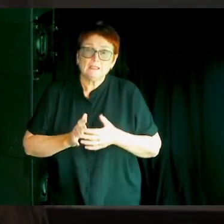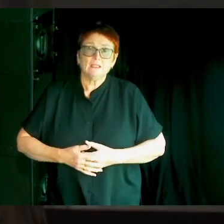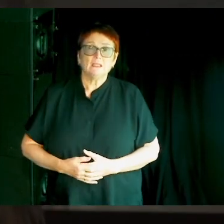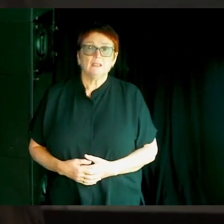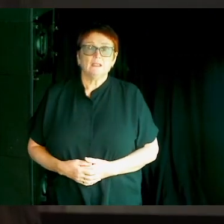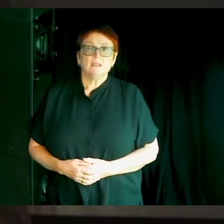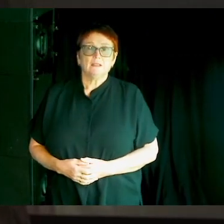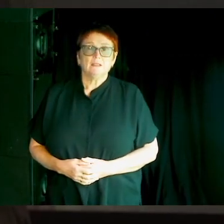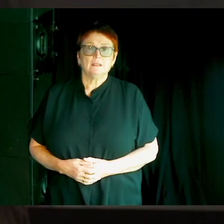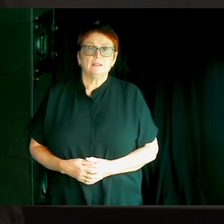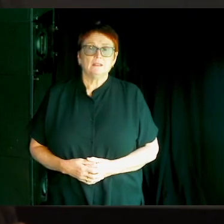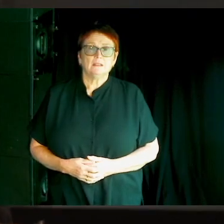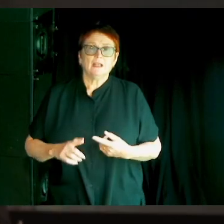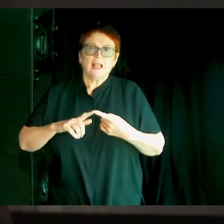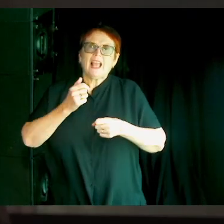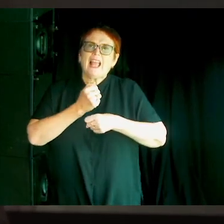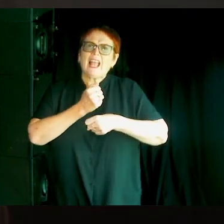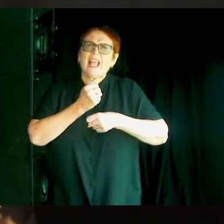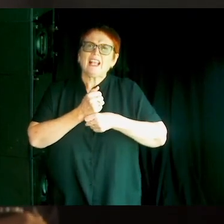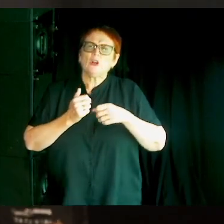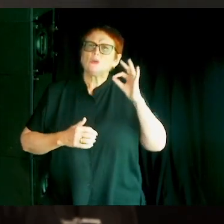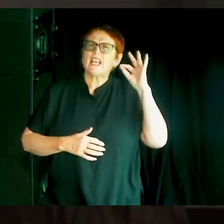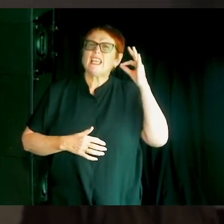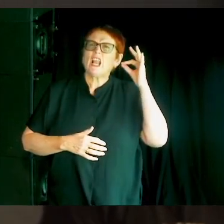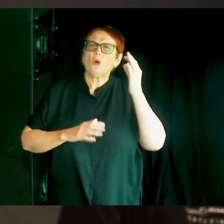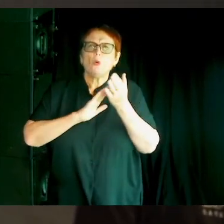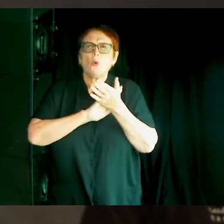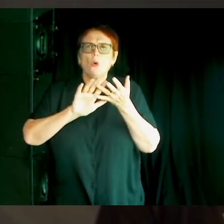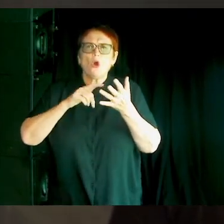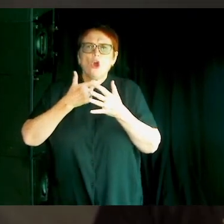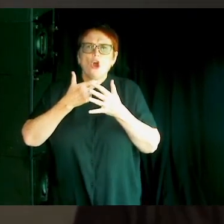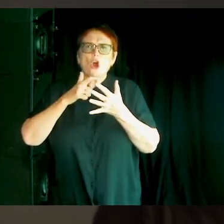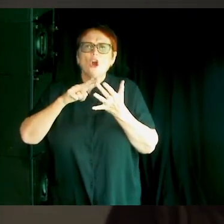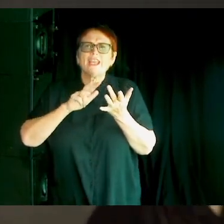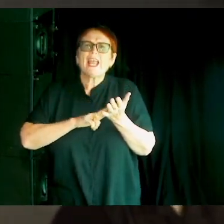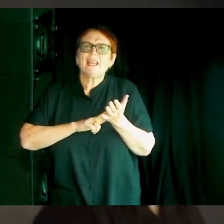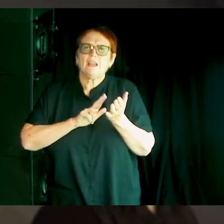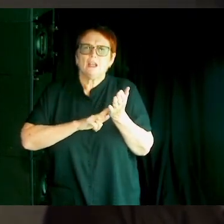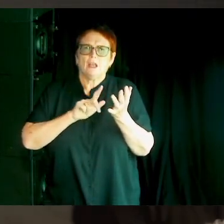the uh egg noodle we call it yellow salt or that hot can noodles yes yes yes yes yes yes